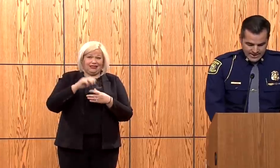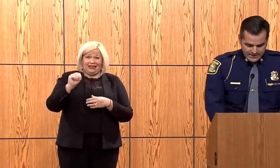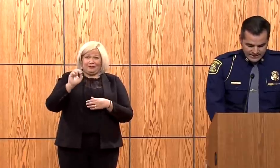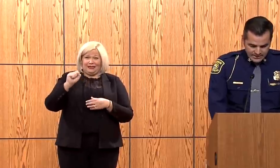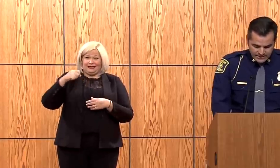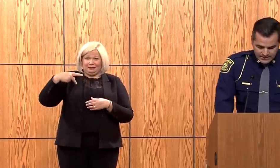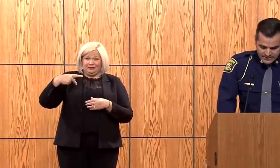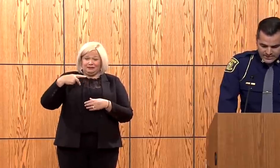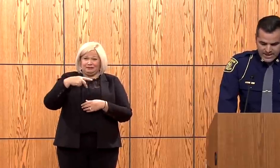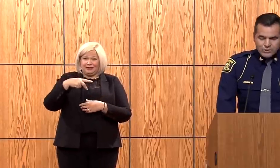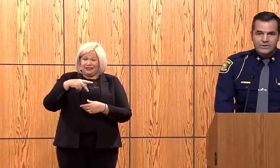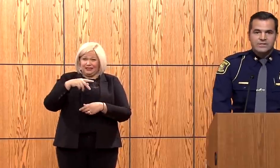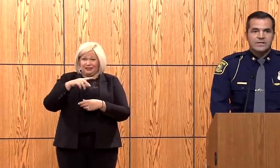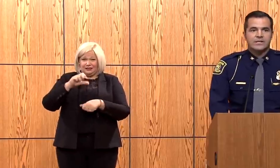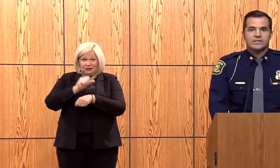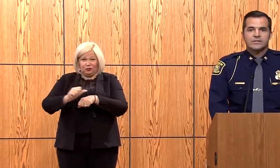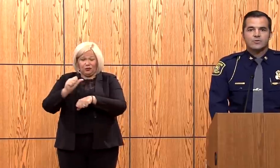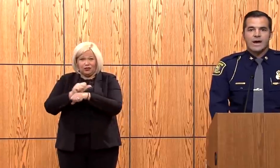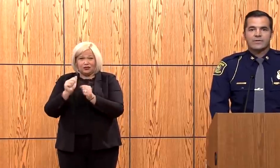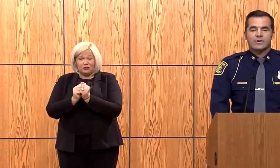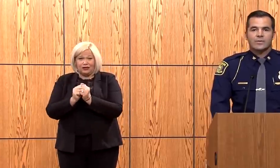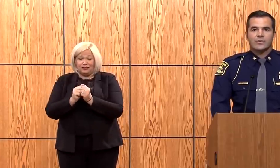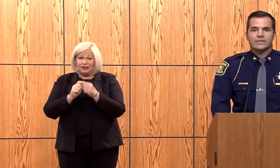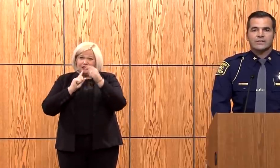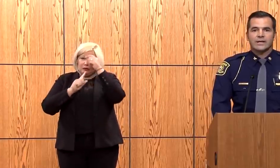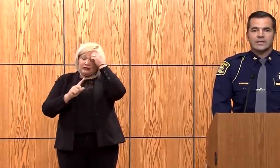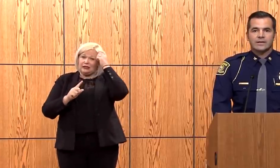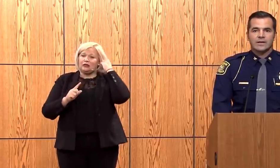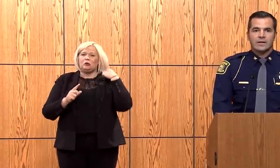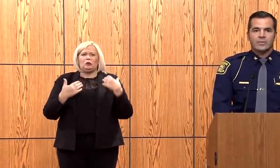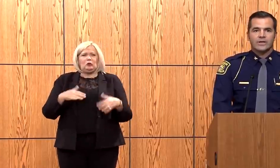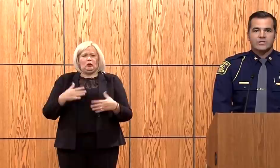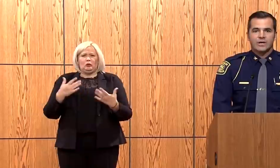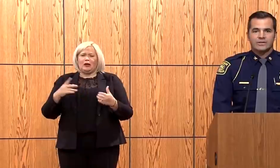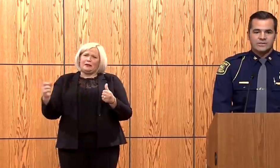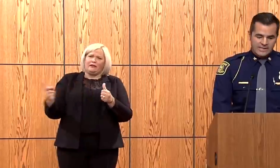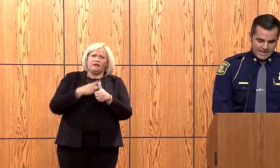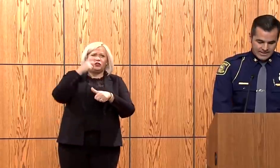THIS CASE IS ONE OF THE LARGEST CASES IN RECENT HISTORY THAT THE CASES IN RECENT HISTORY THAT THE MSP HAS BEEN INVOLVED IN AND I MSP HAS BEEN INVOLVED IN AND I THINK THAT THE NATURE OF THIS